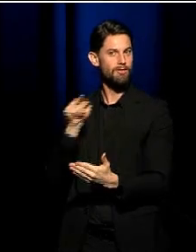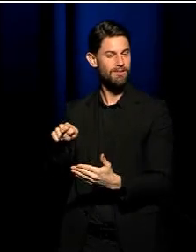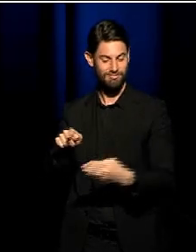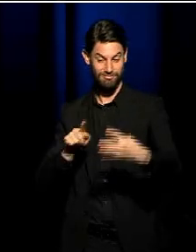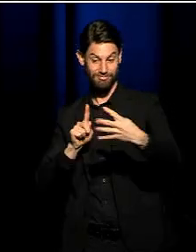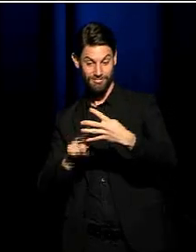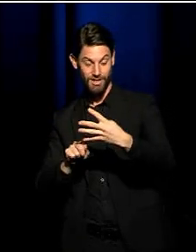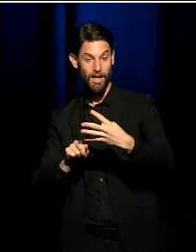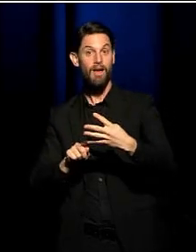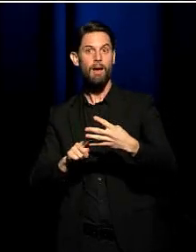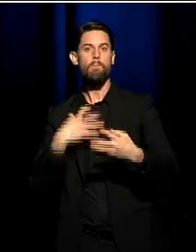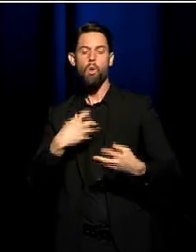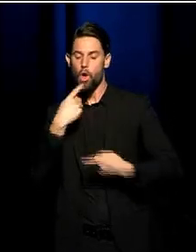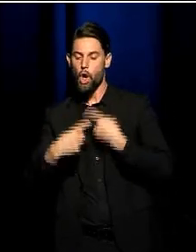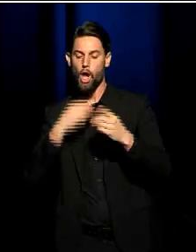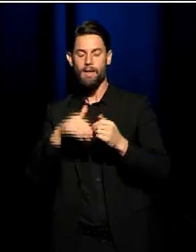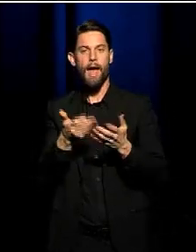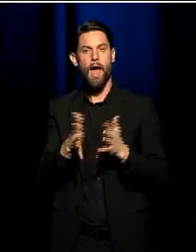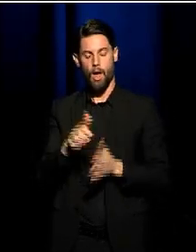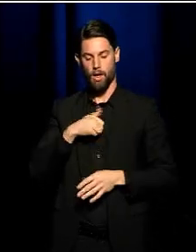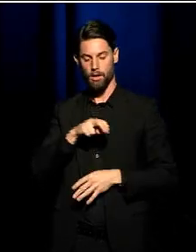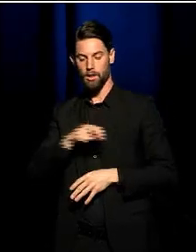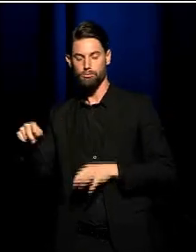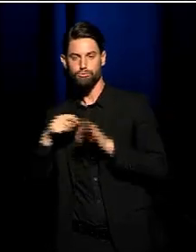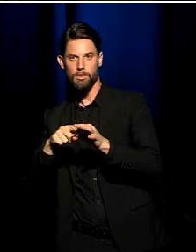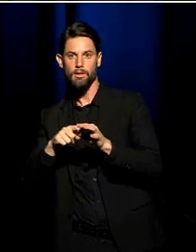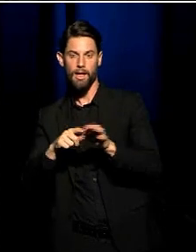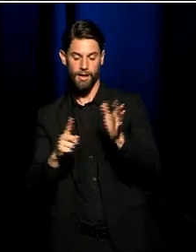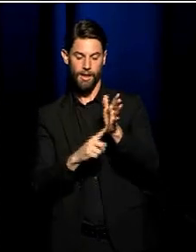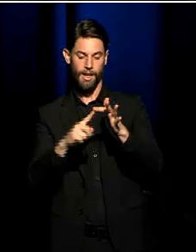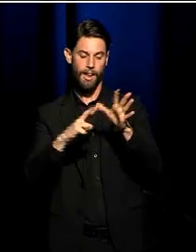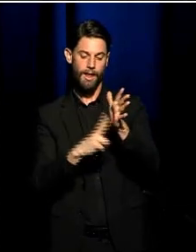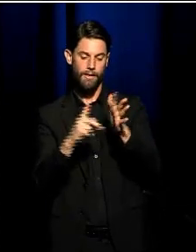hearings including leave to appear examine and cross-examine witnesses and